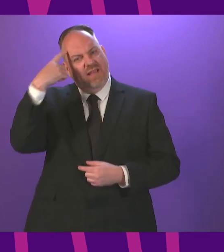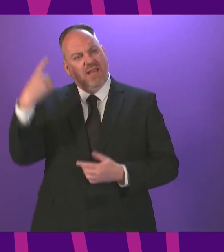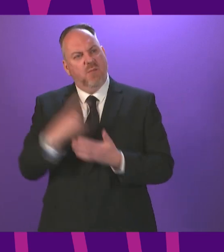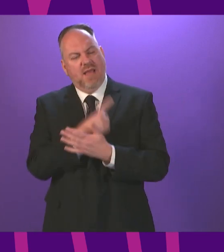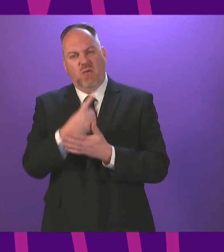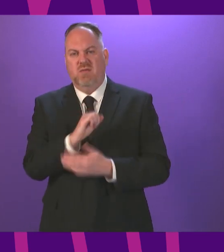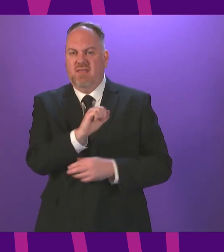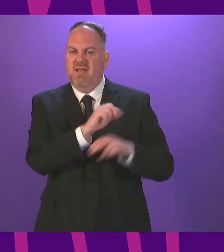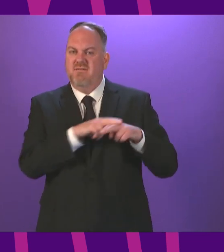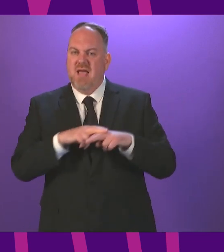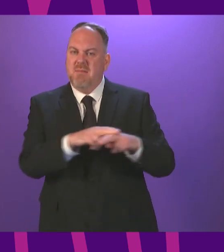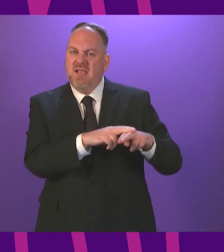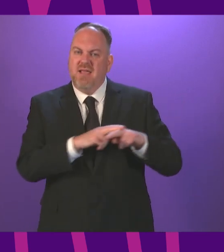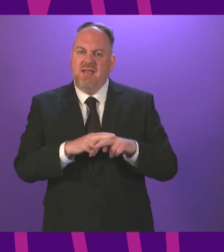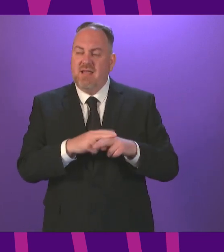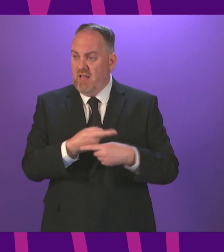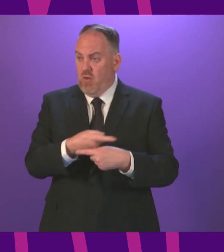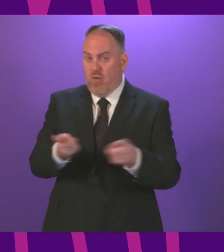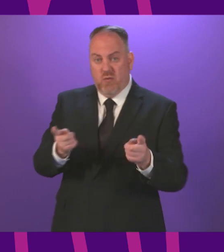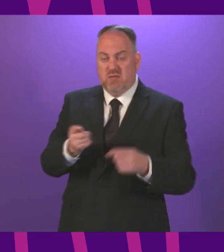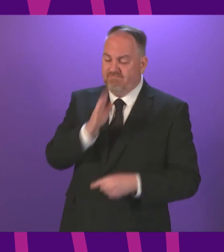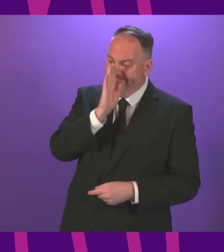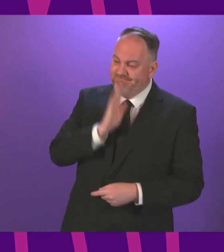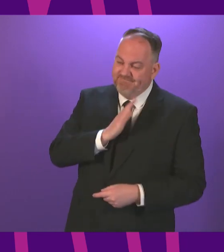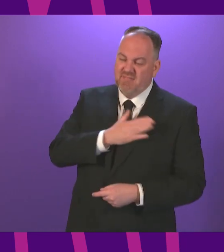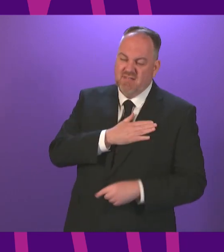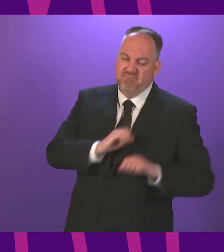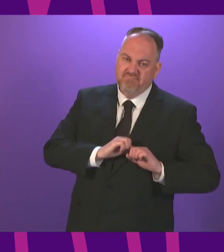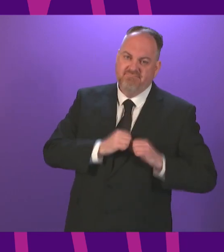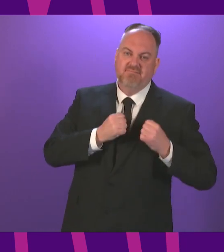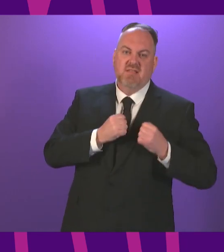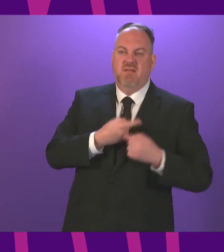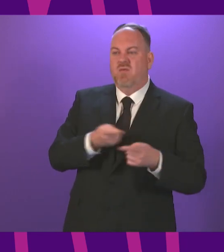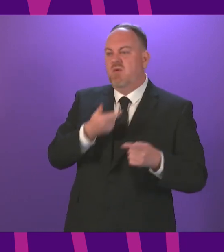are grieving for their loved ones, in a spirit of respect for the equal value of every human life.